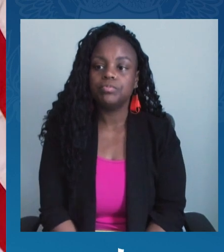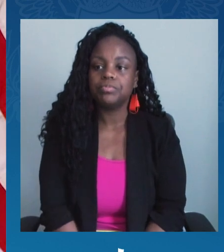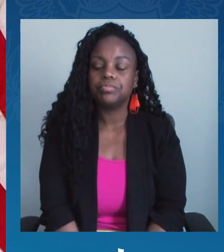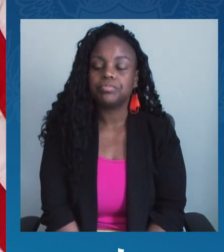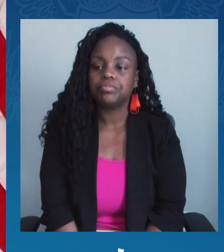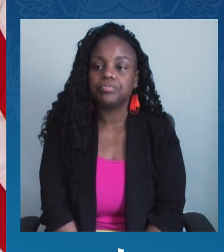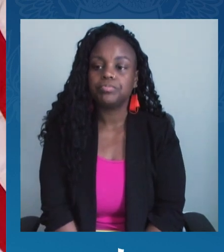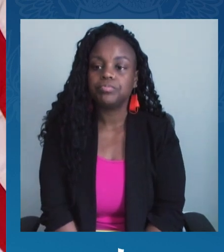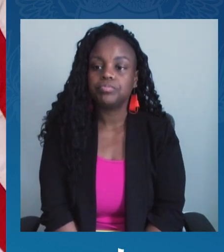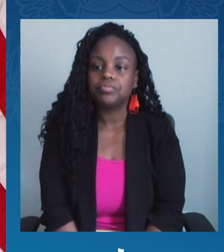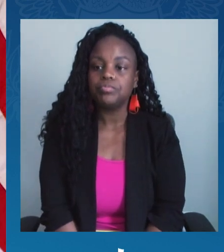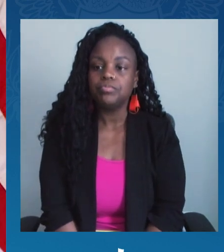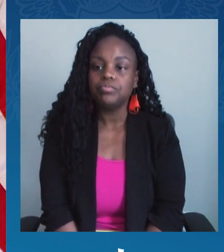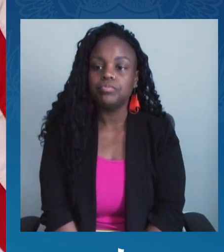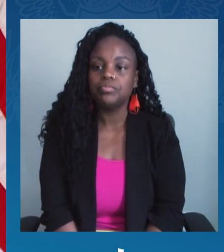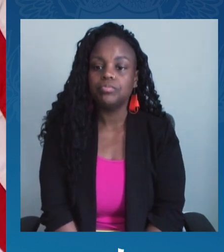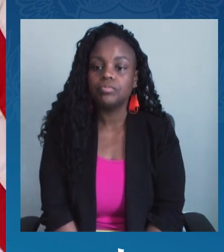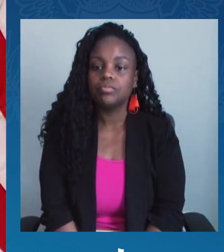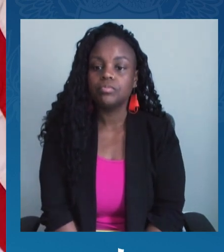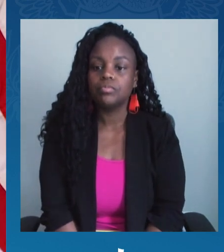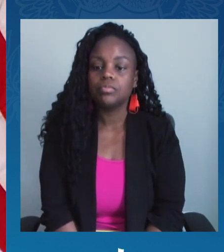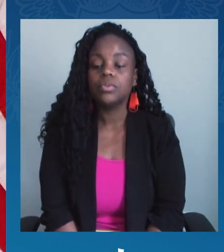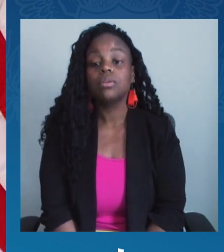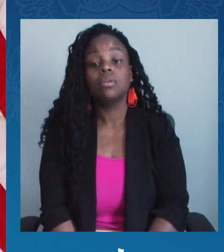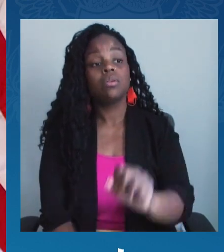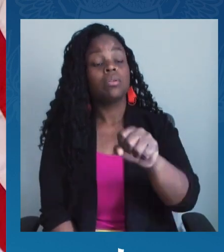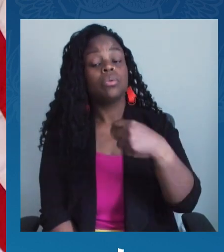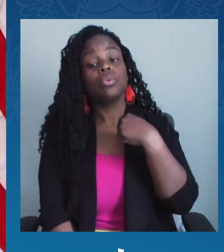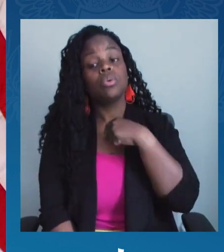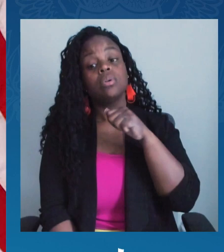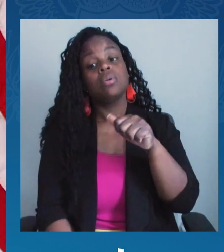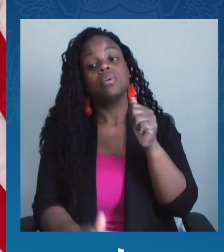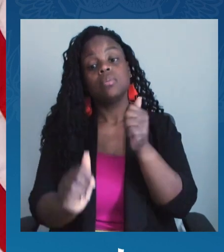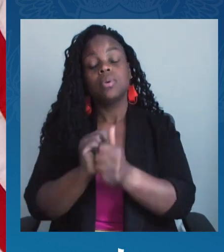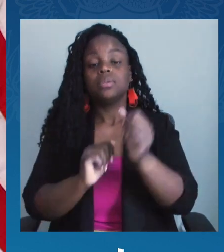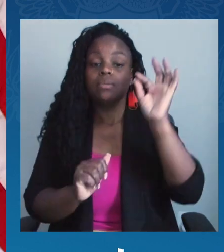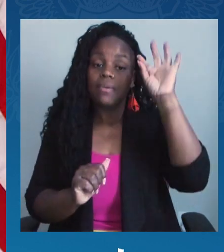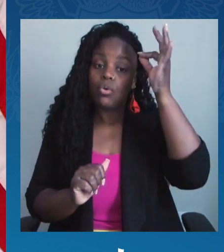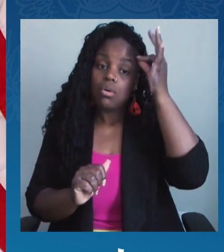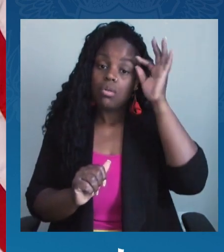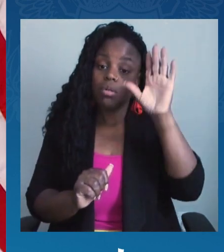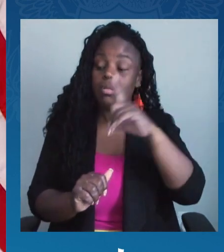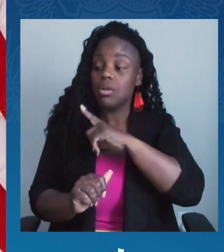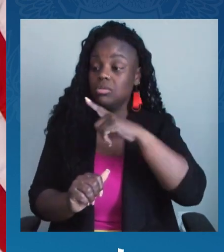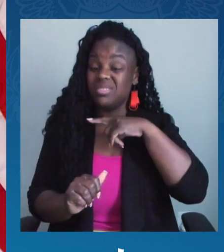So that we can pass that federal legislation to deal with the fact that you've got these extremist